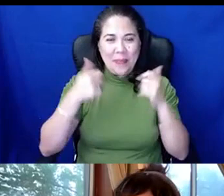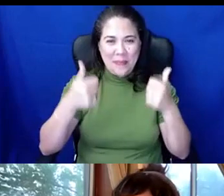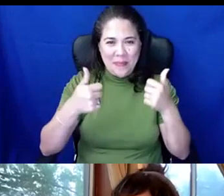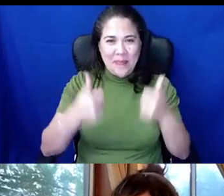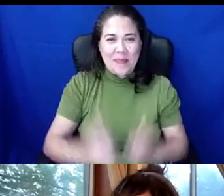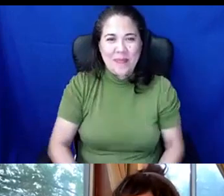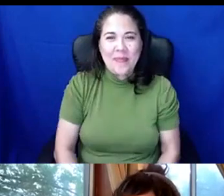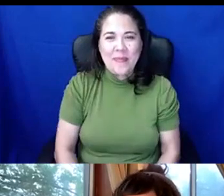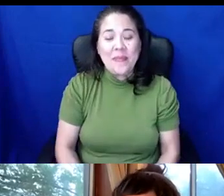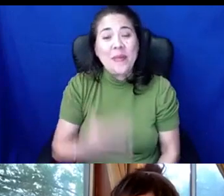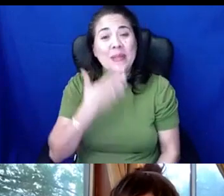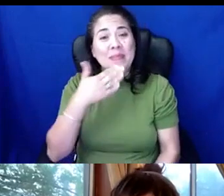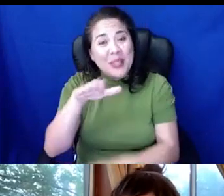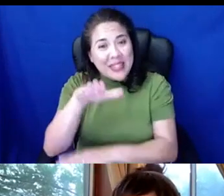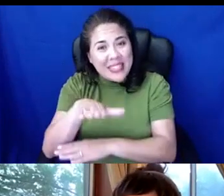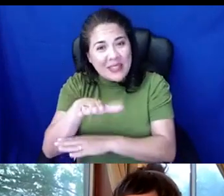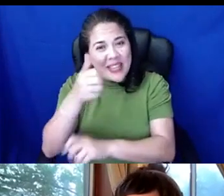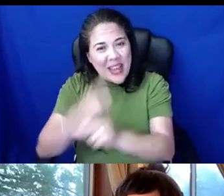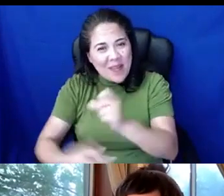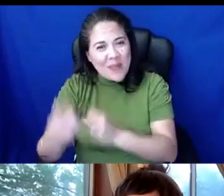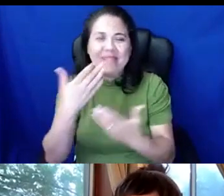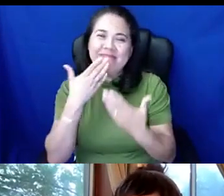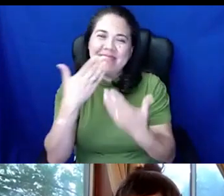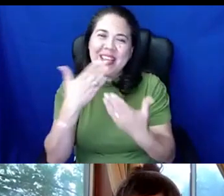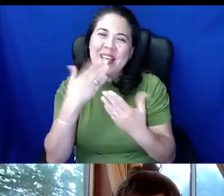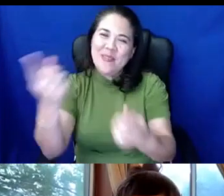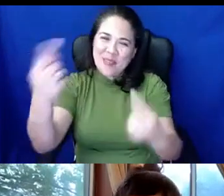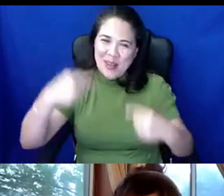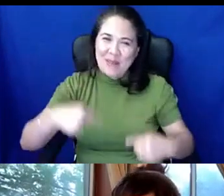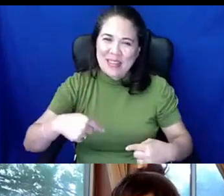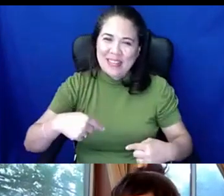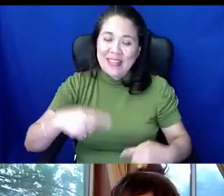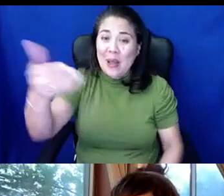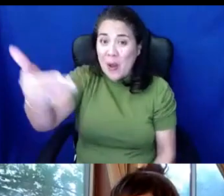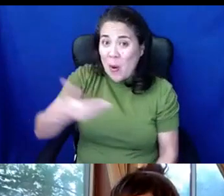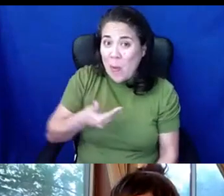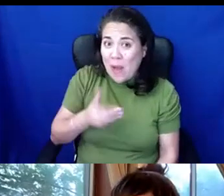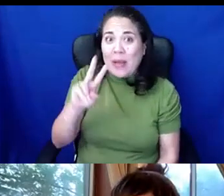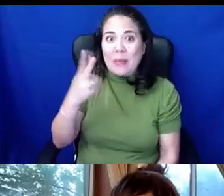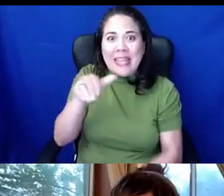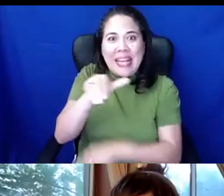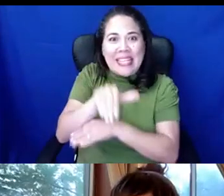Tonya Suther: So, good evening everybody, thank you for being here, welcome to the second night of readings for so glossy as.